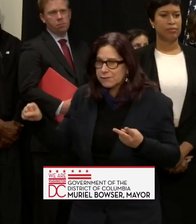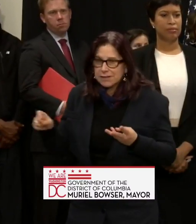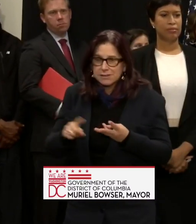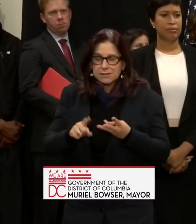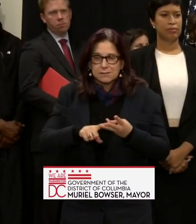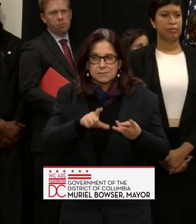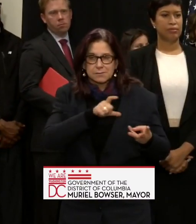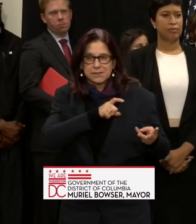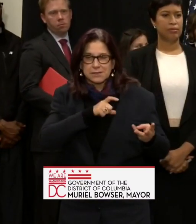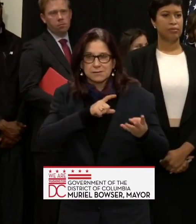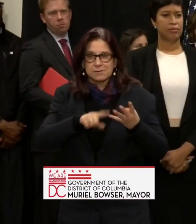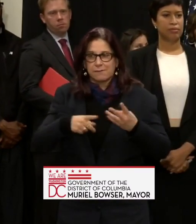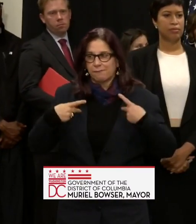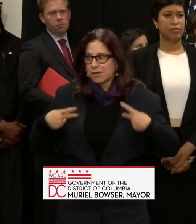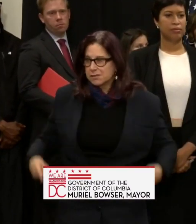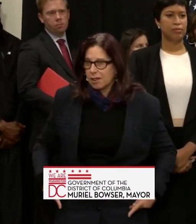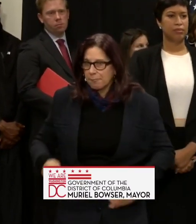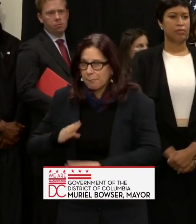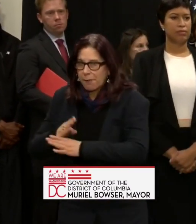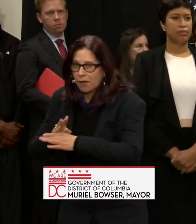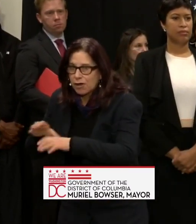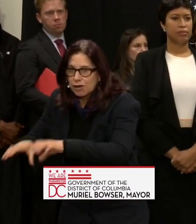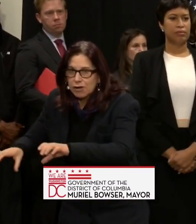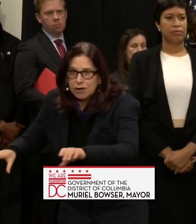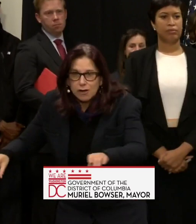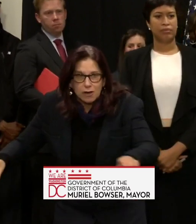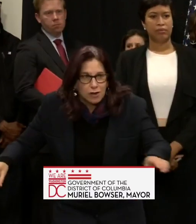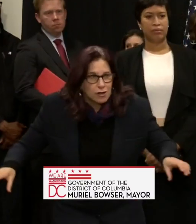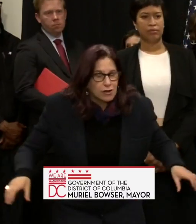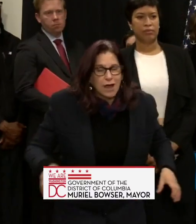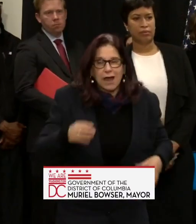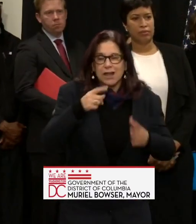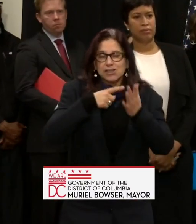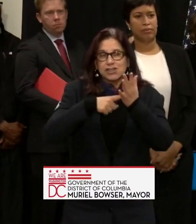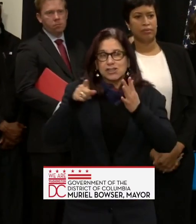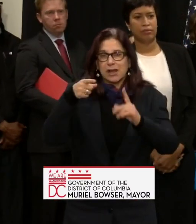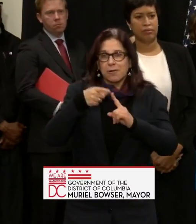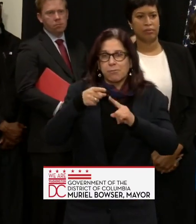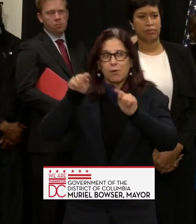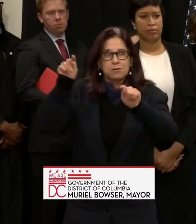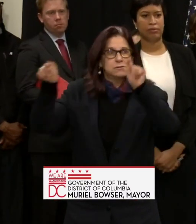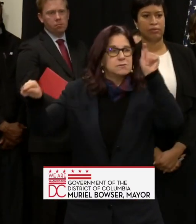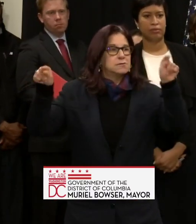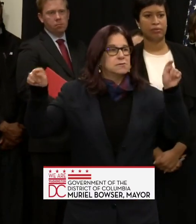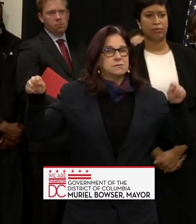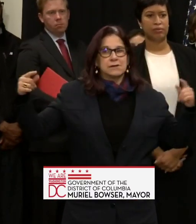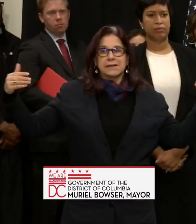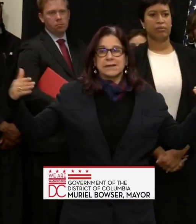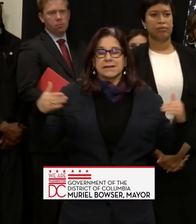CONTROLLED CHECKPOINTS TO SCREEN EVERYONE COMING INTO THE EVENT. THOSE CHECKPOINTS THERE WILL BE METAL DIRECT -- DETECTORS AS